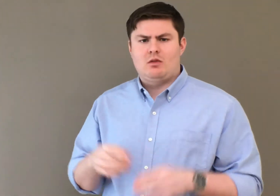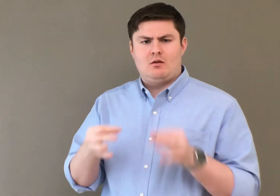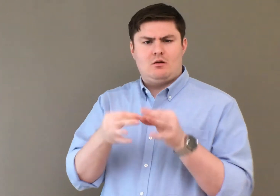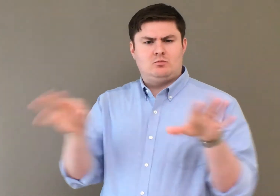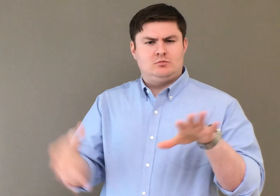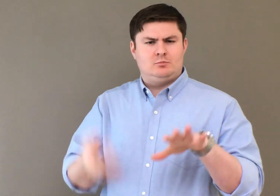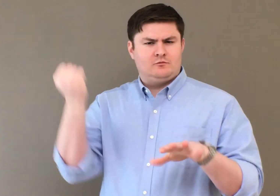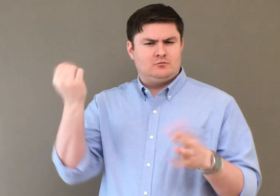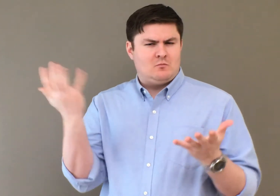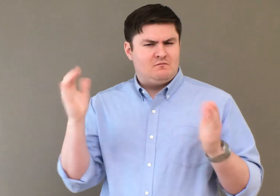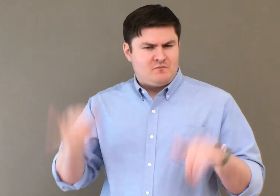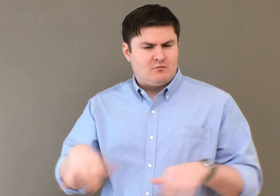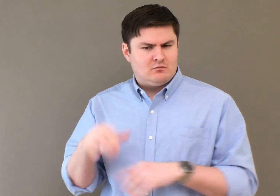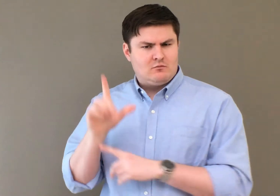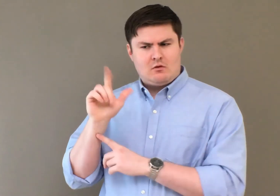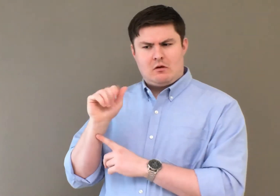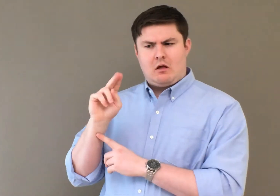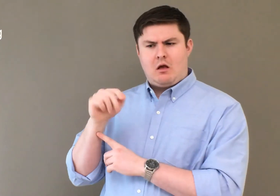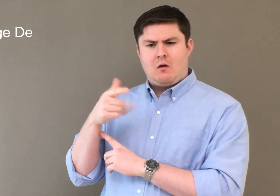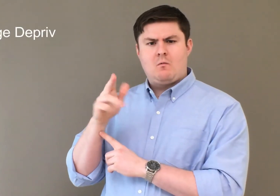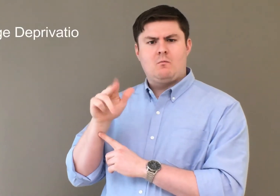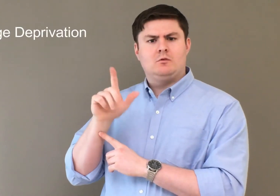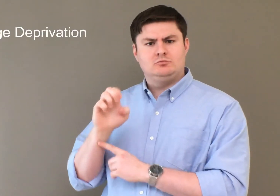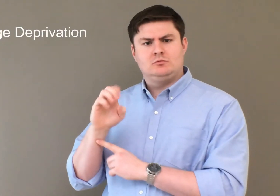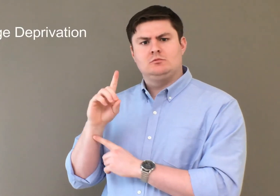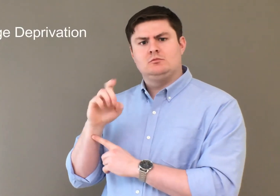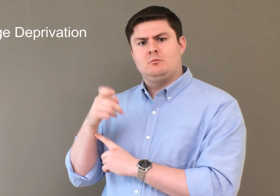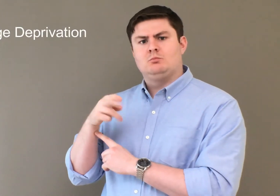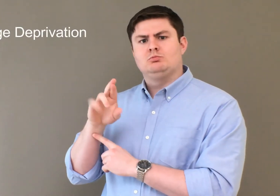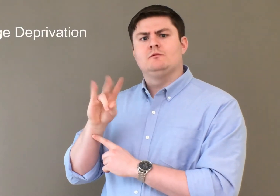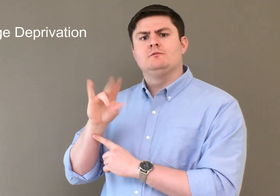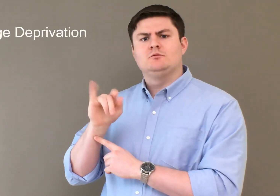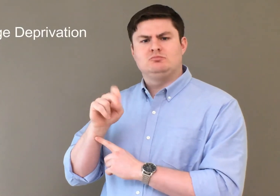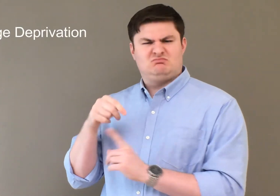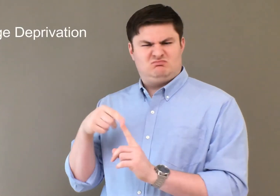Deaf children often means being denied sign language as a communication option in the